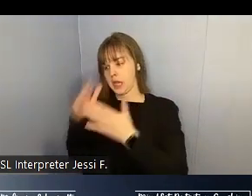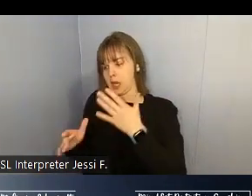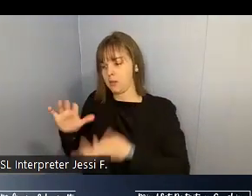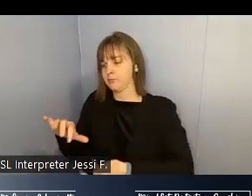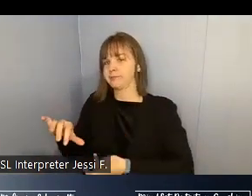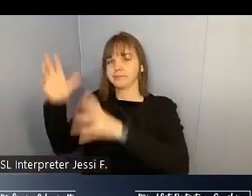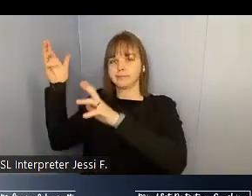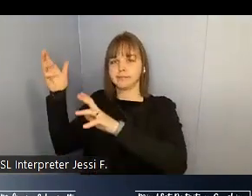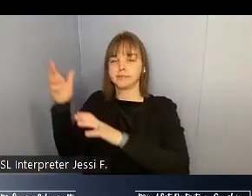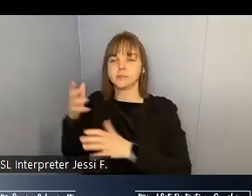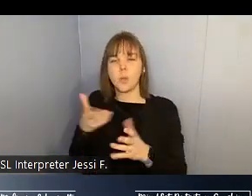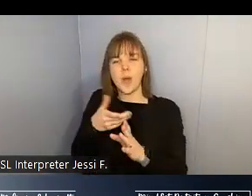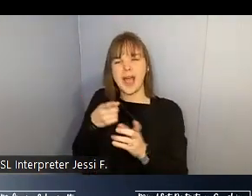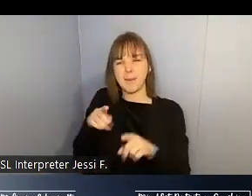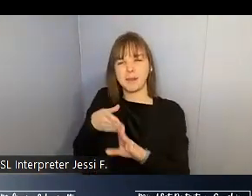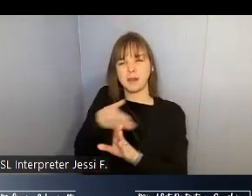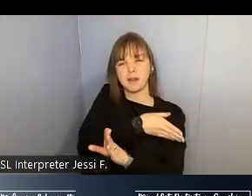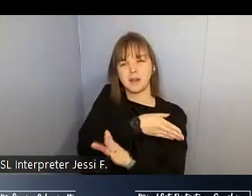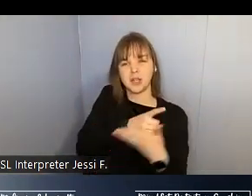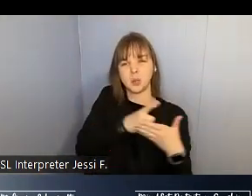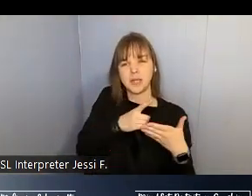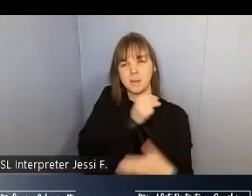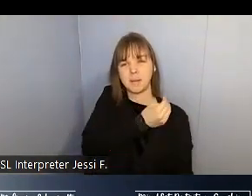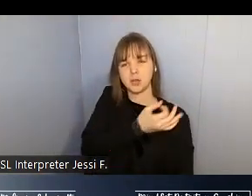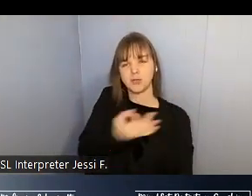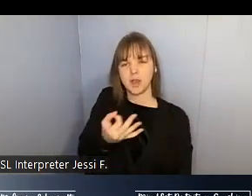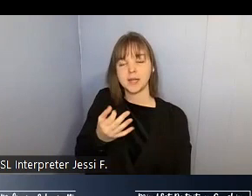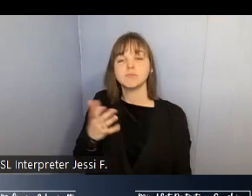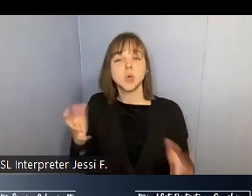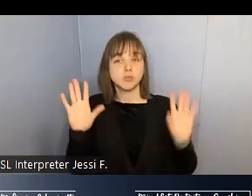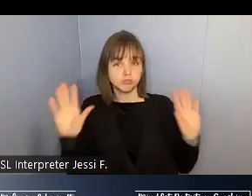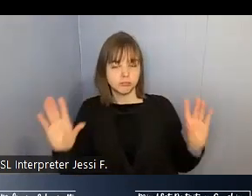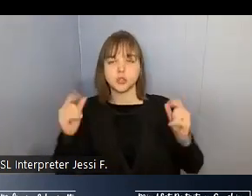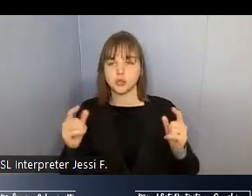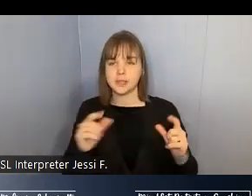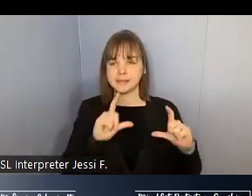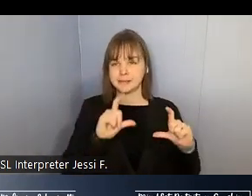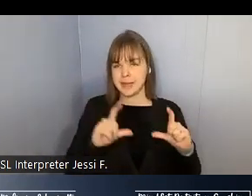So we want to take these pictures, keep them in one place, write down